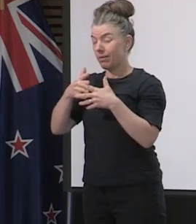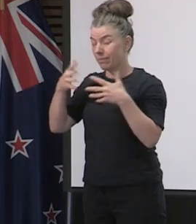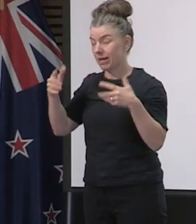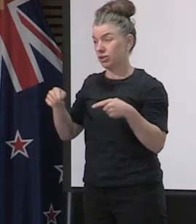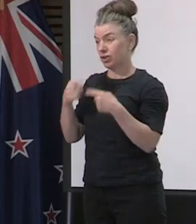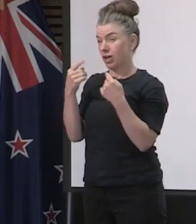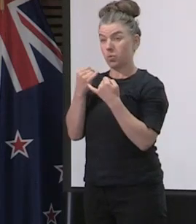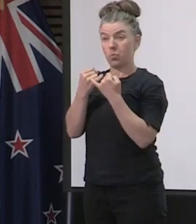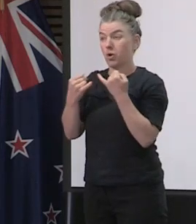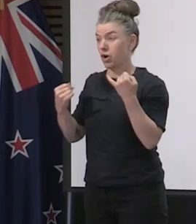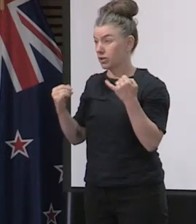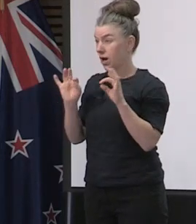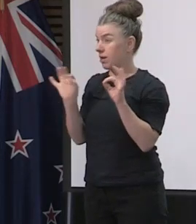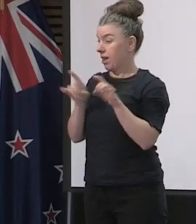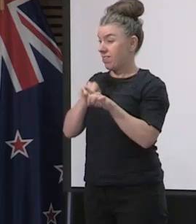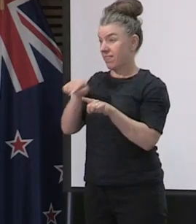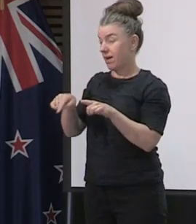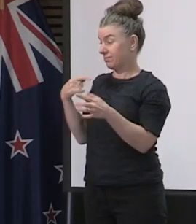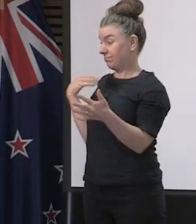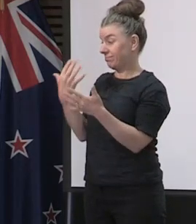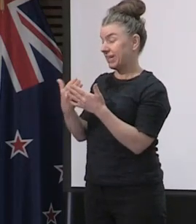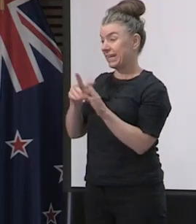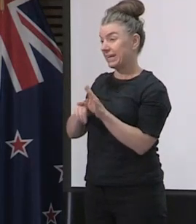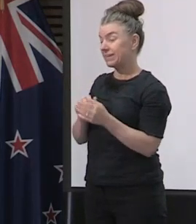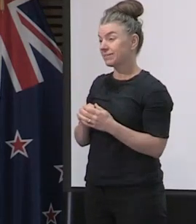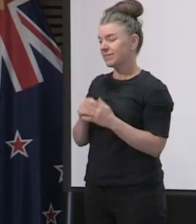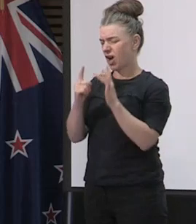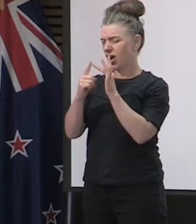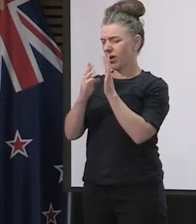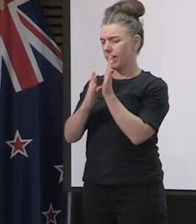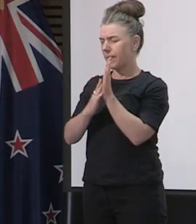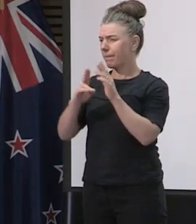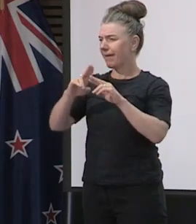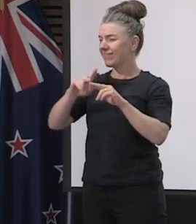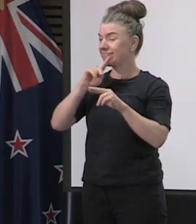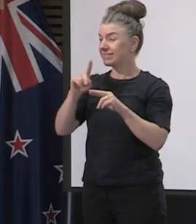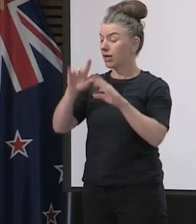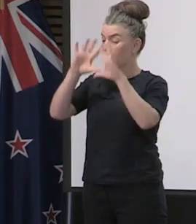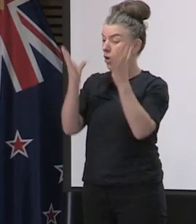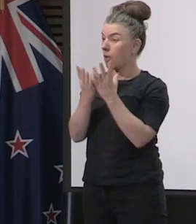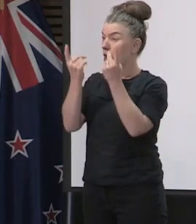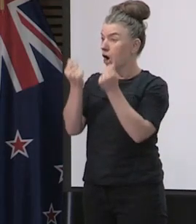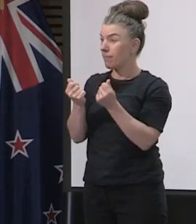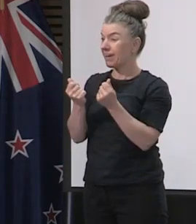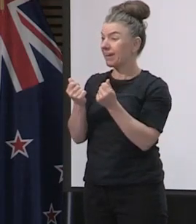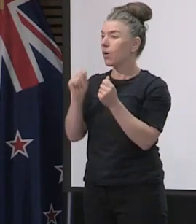challenging our country has faced in a very, very long time. The International